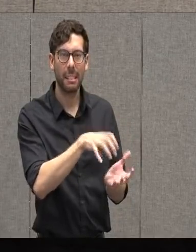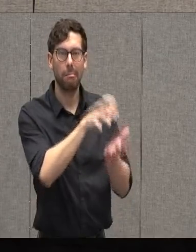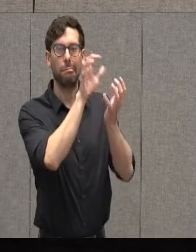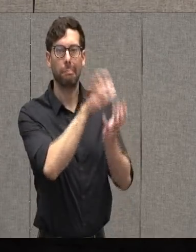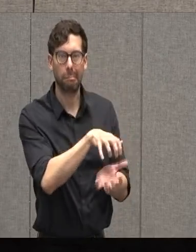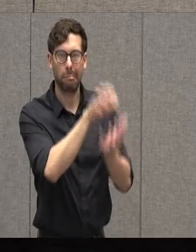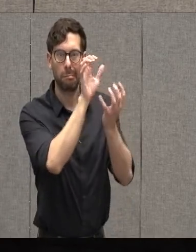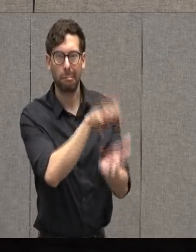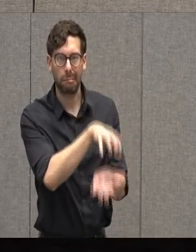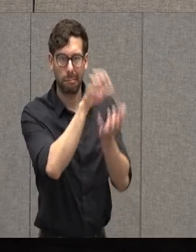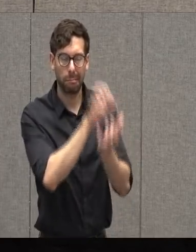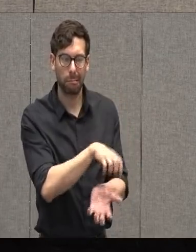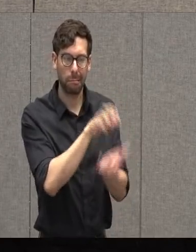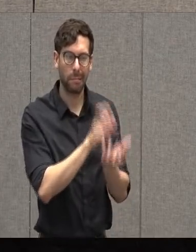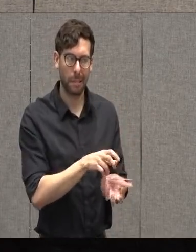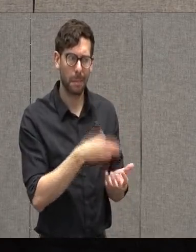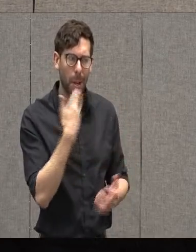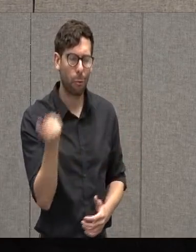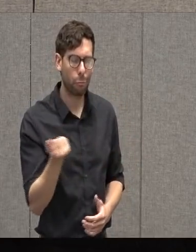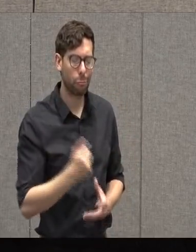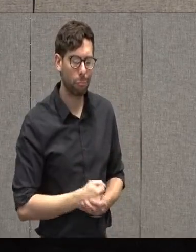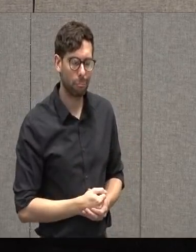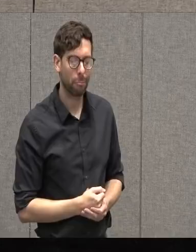Can we bounce. Yeah. Okay, here we go.